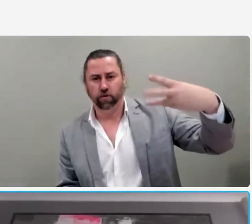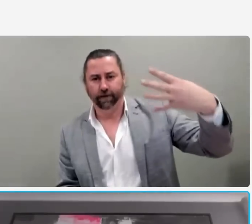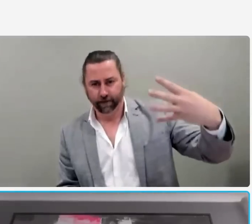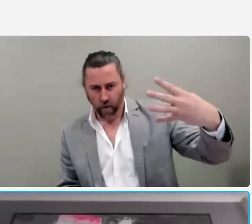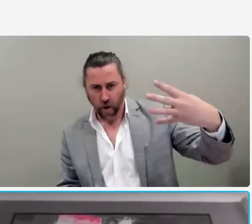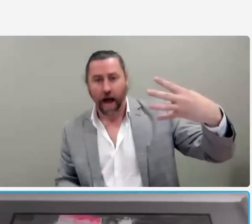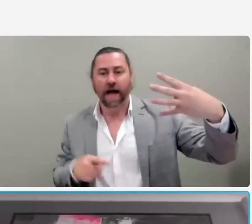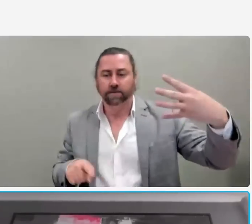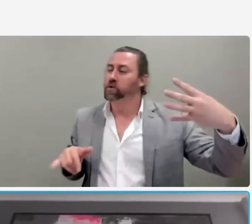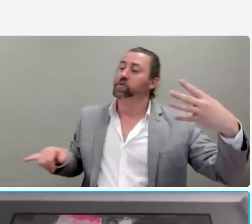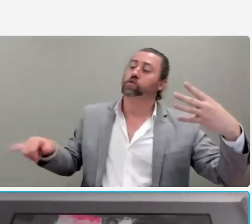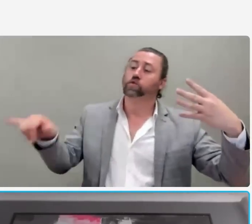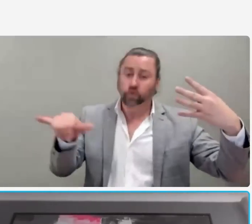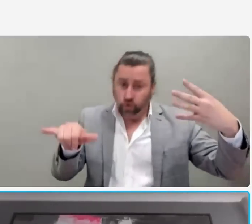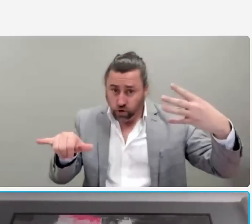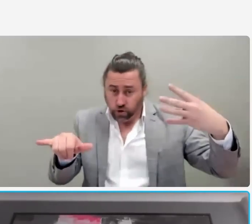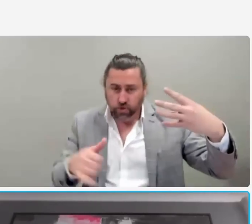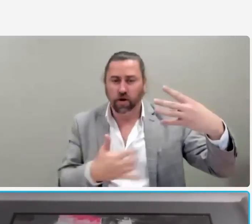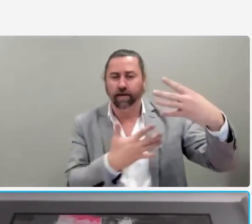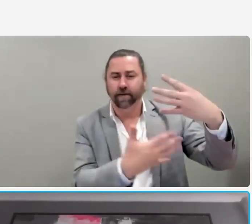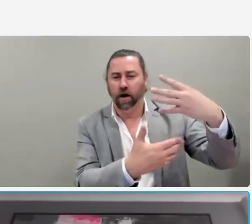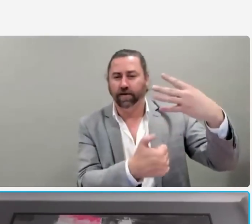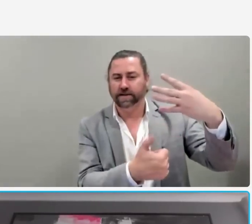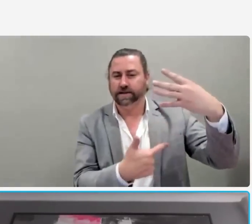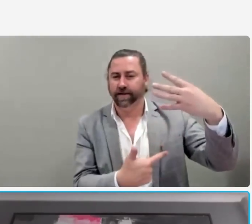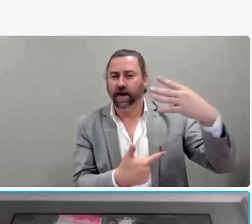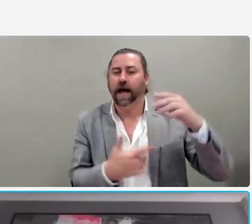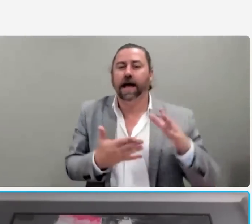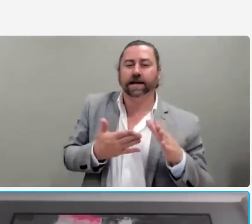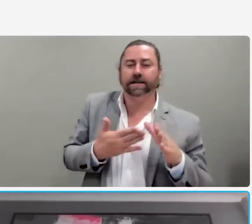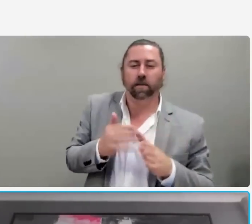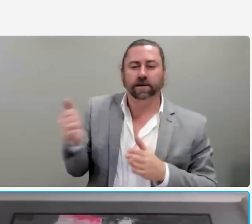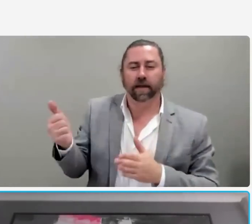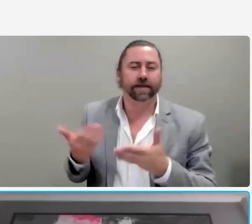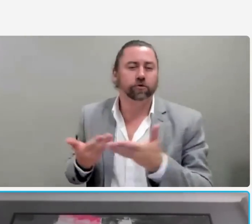meet standards five to seven based on the types of services they're delivering.